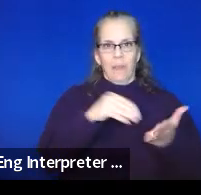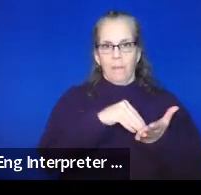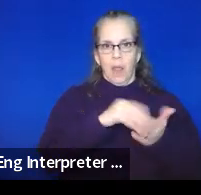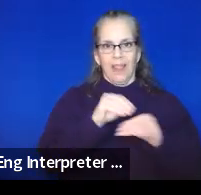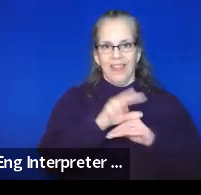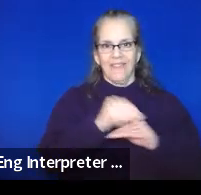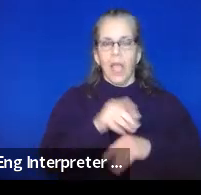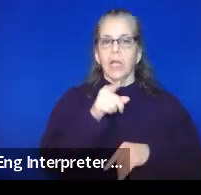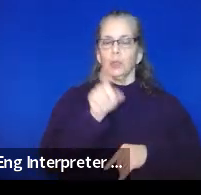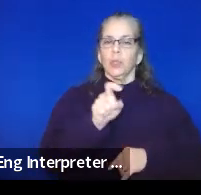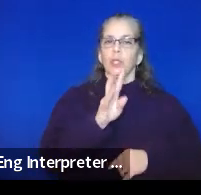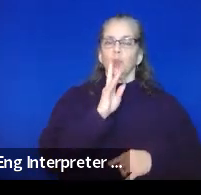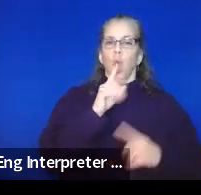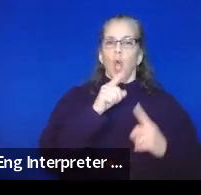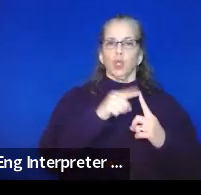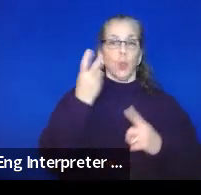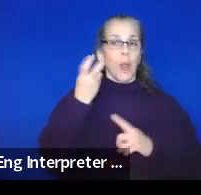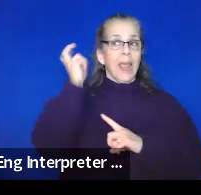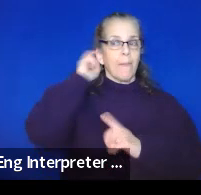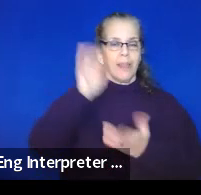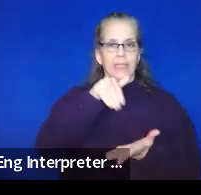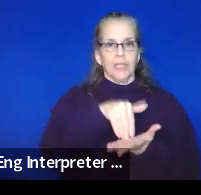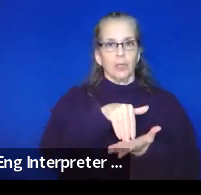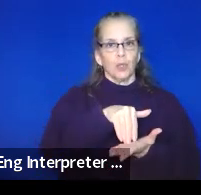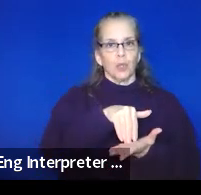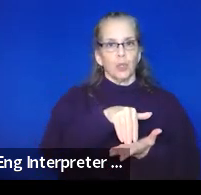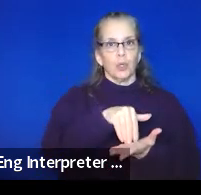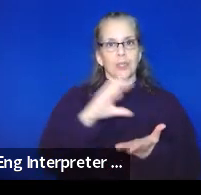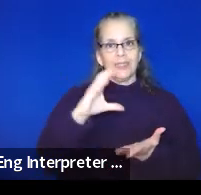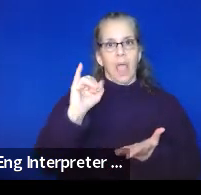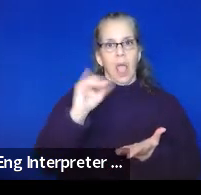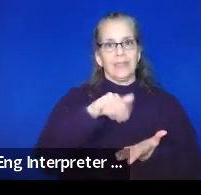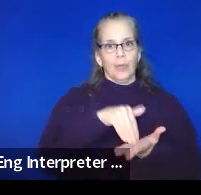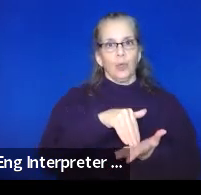you need to talk to an implant center and get your hearing tested at an implant center